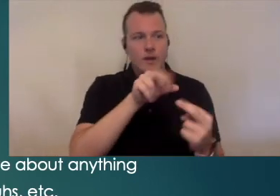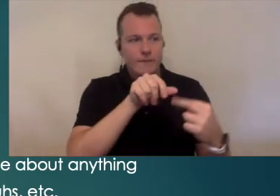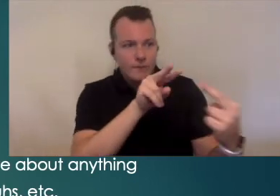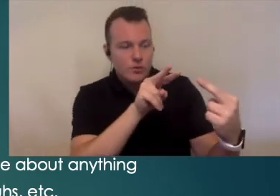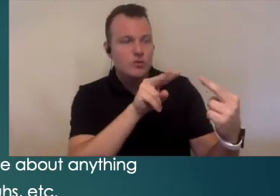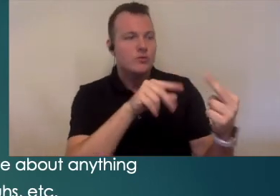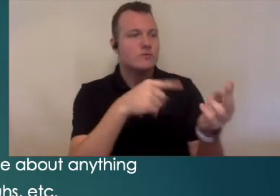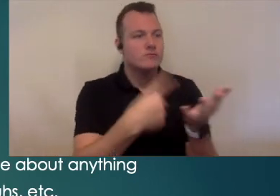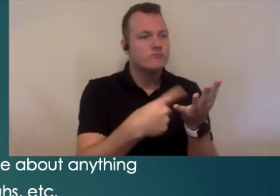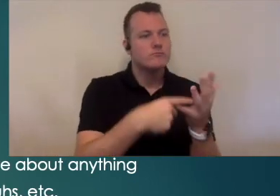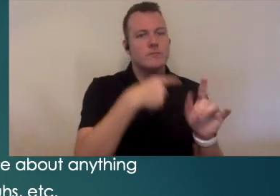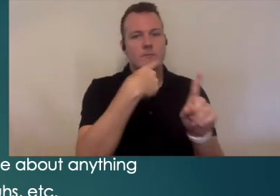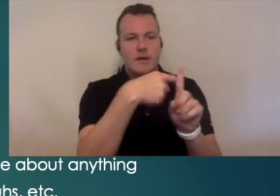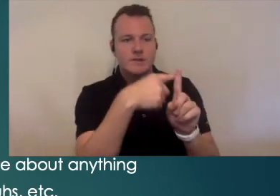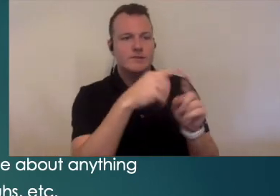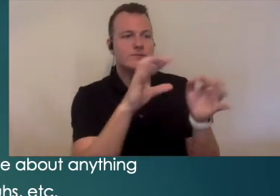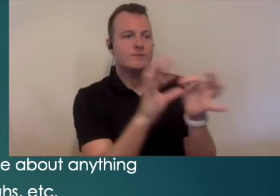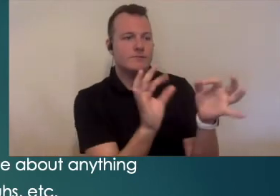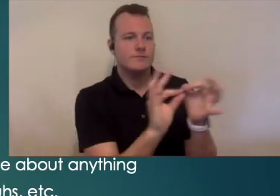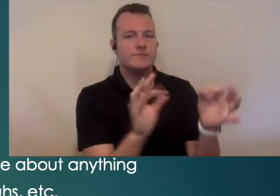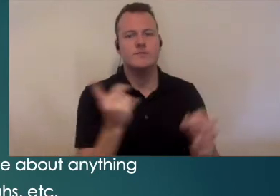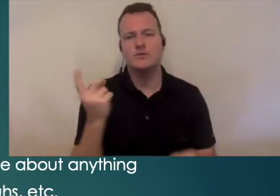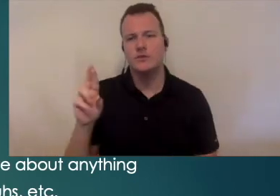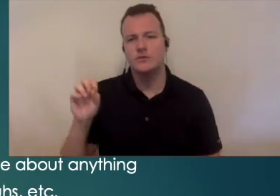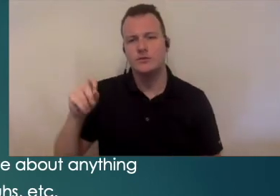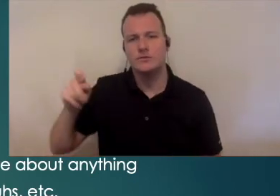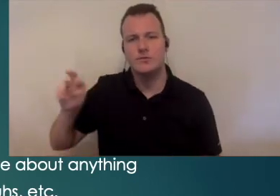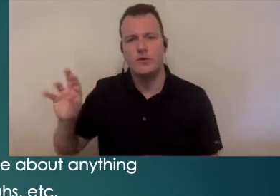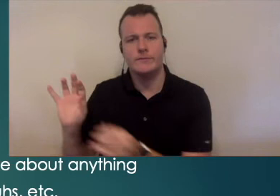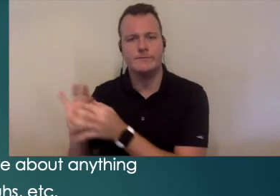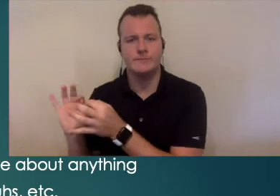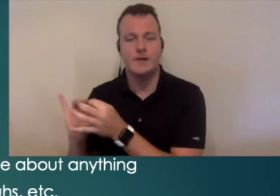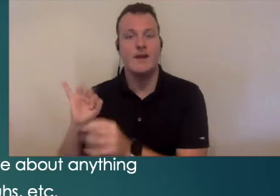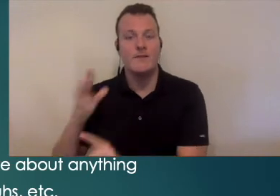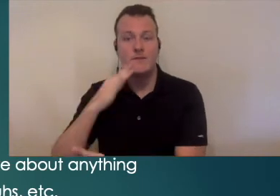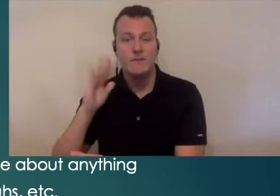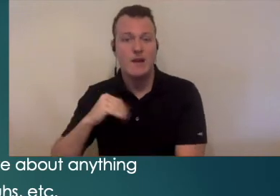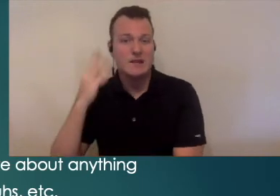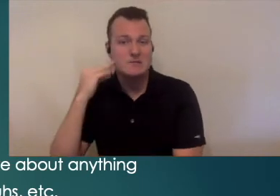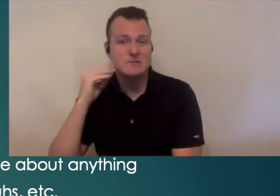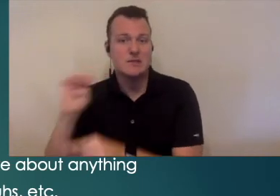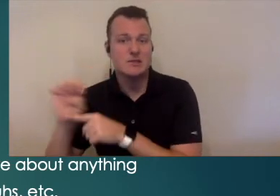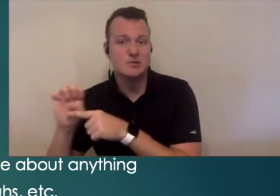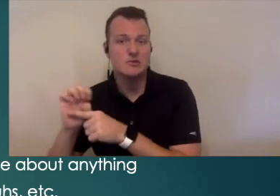be positive. Like Dr. Spoor said, even if you've had a bad externship experience,